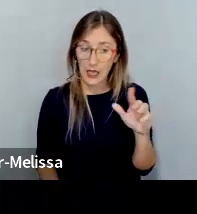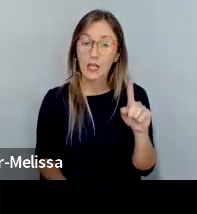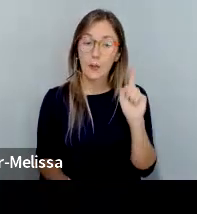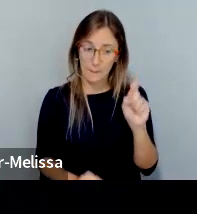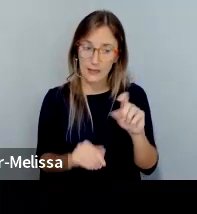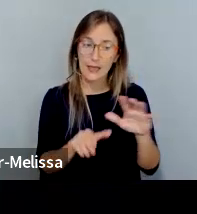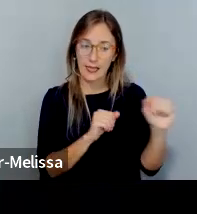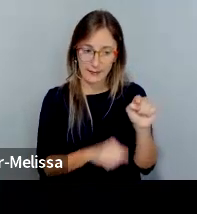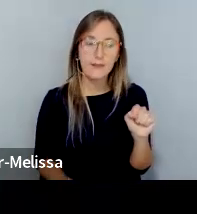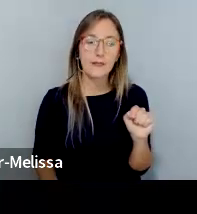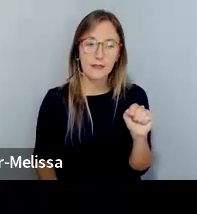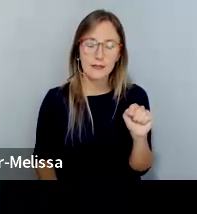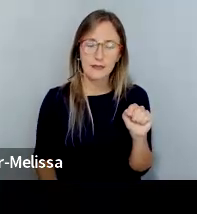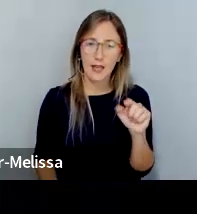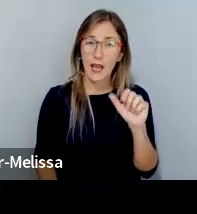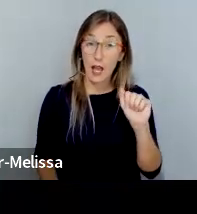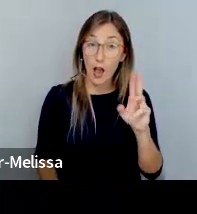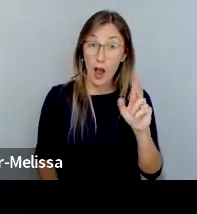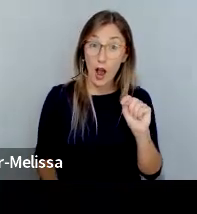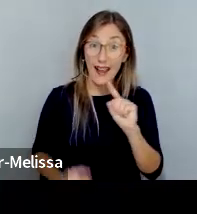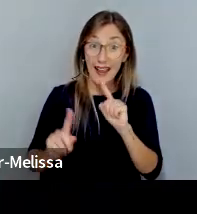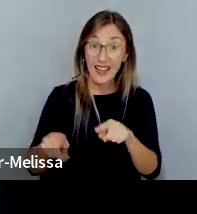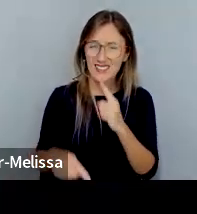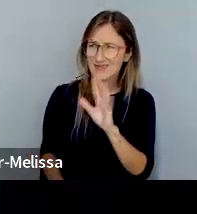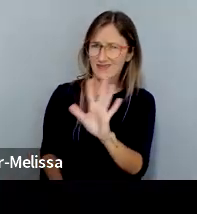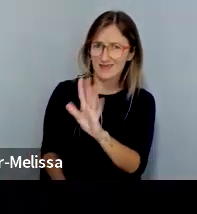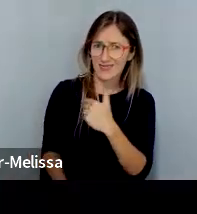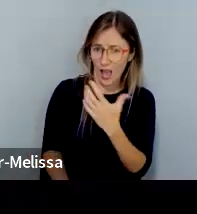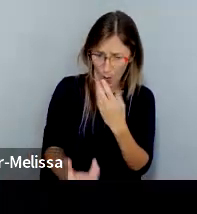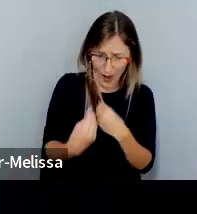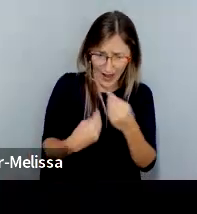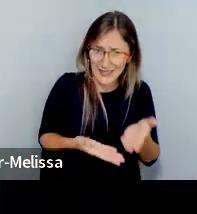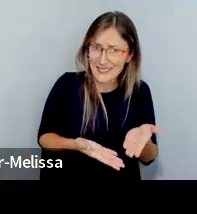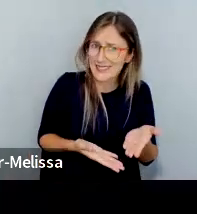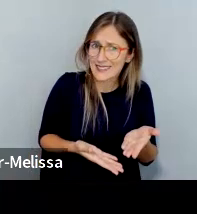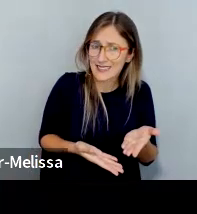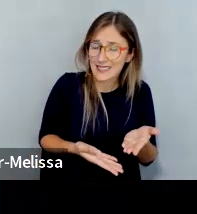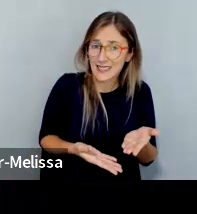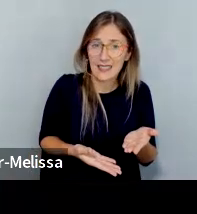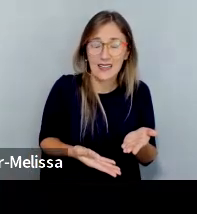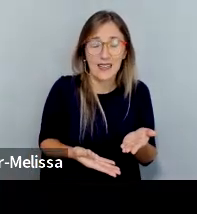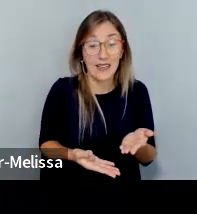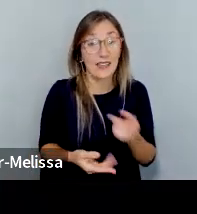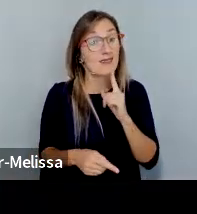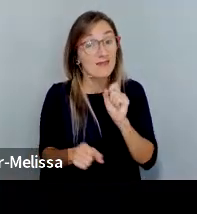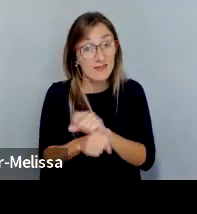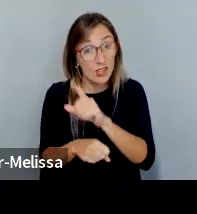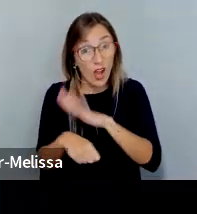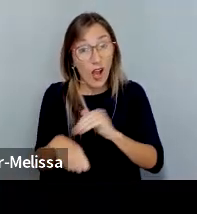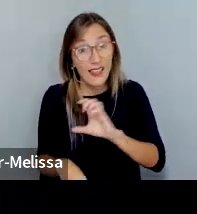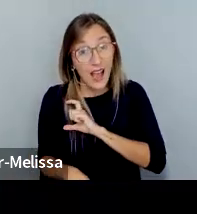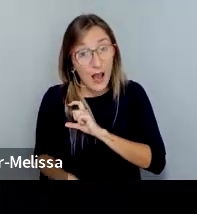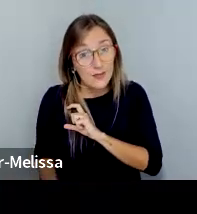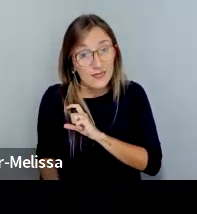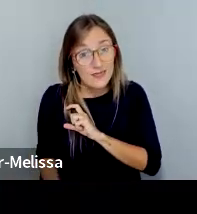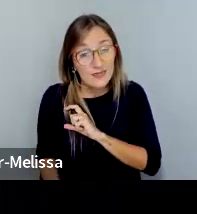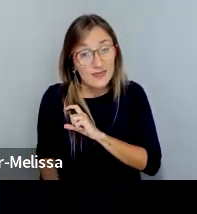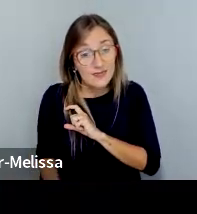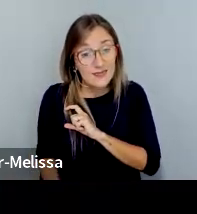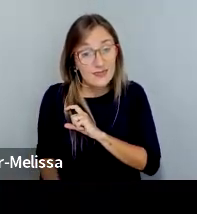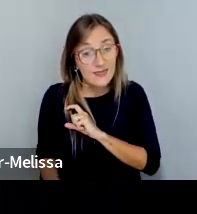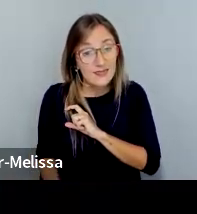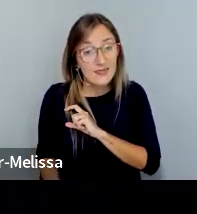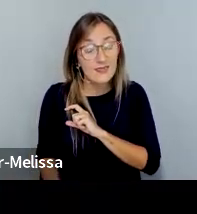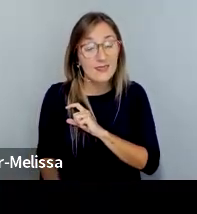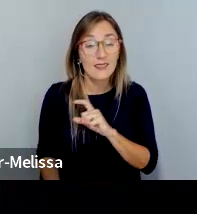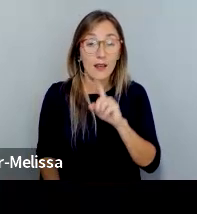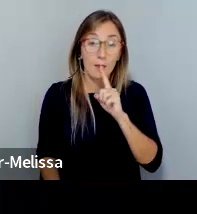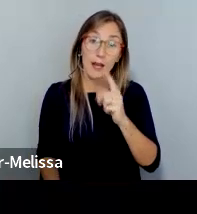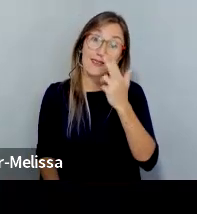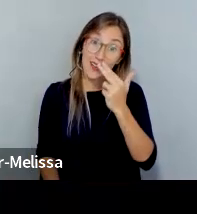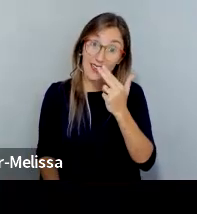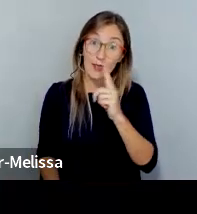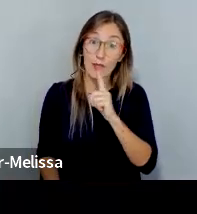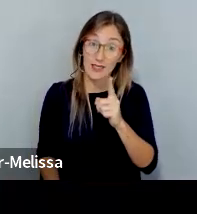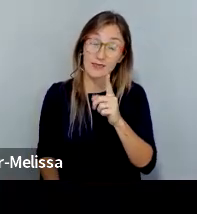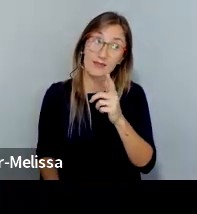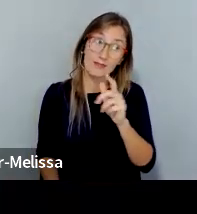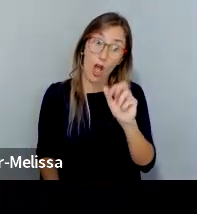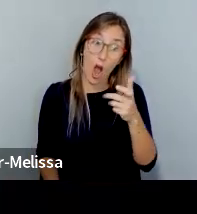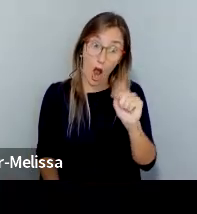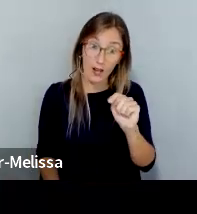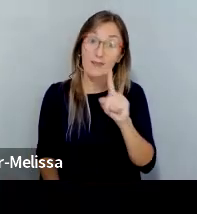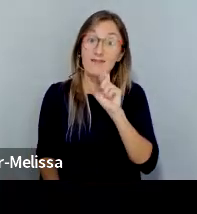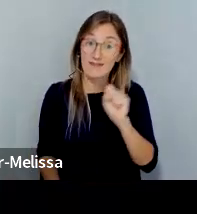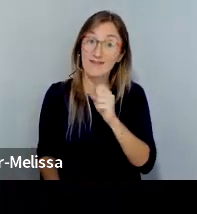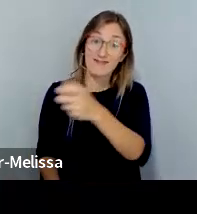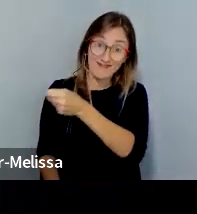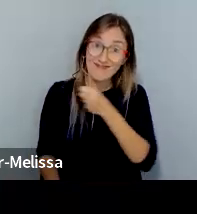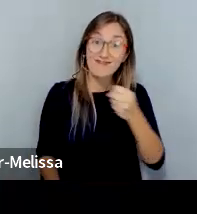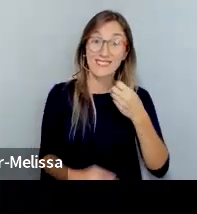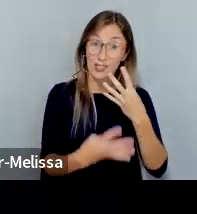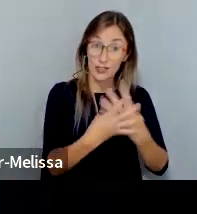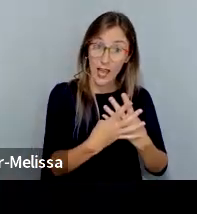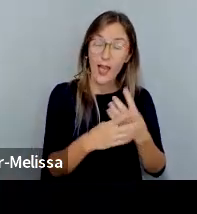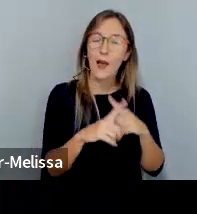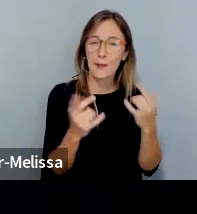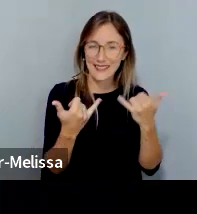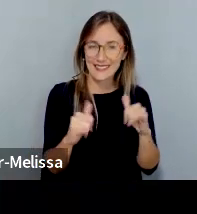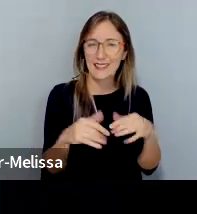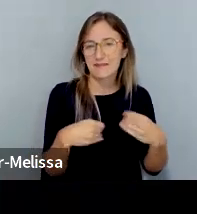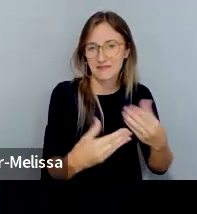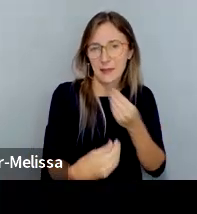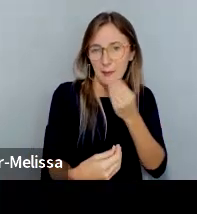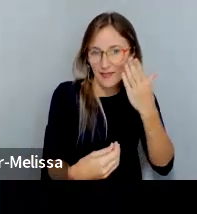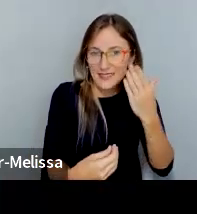pancakes and the waitress asked them to leave. Heart basically said, no, I